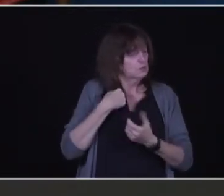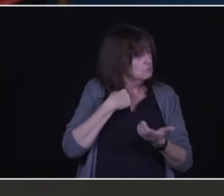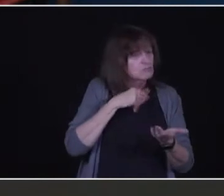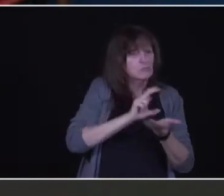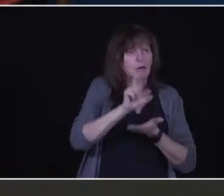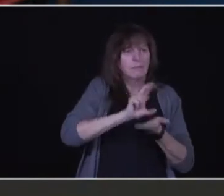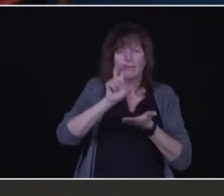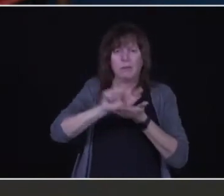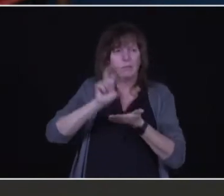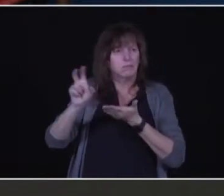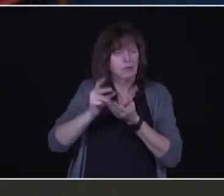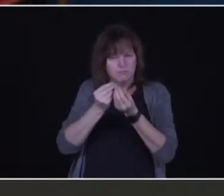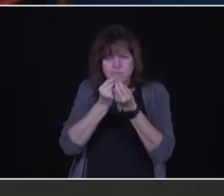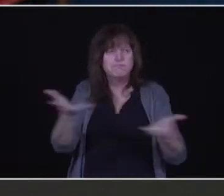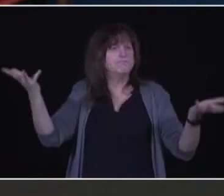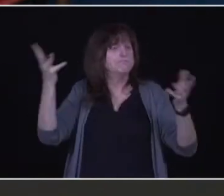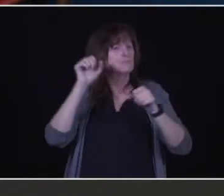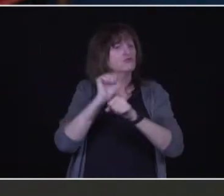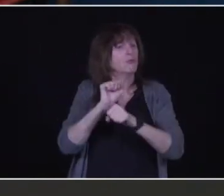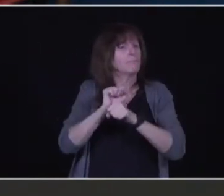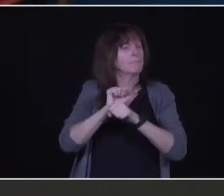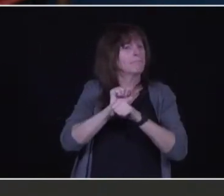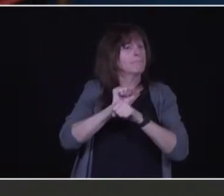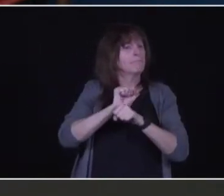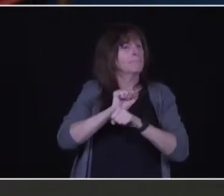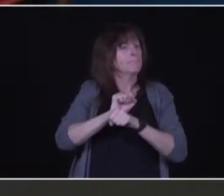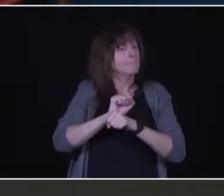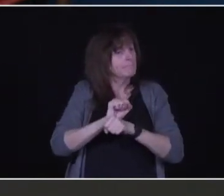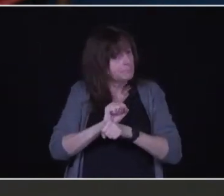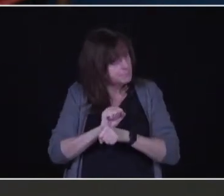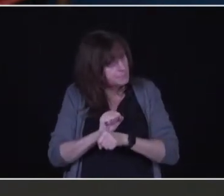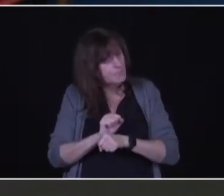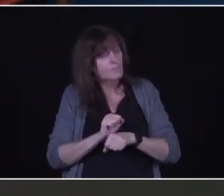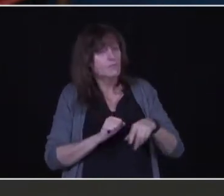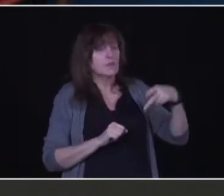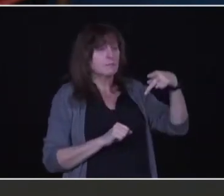years, we have invested and has created a tremendous amount of jobs, regarding the PSW's